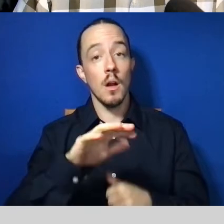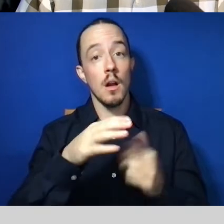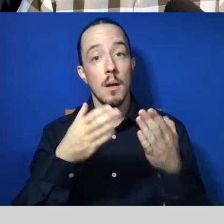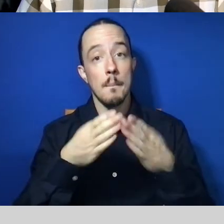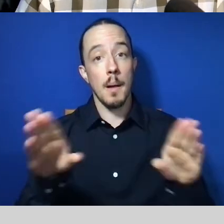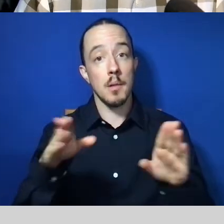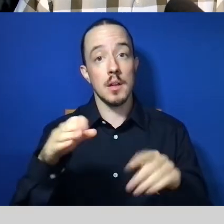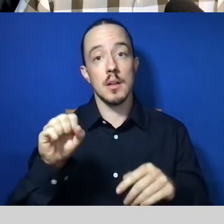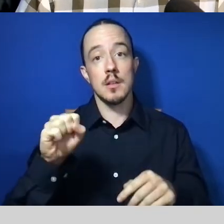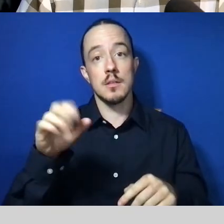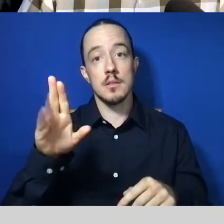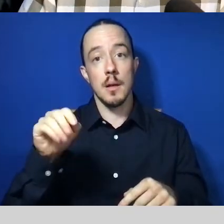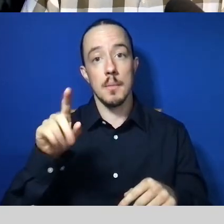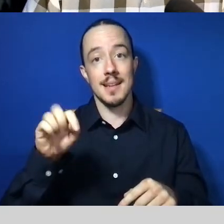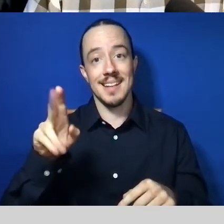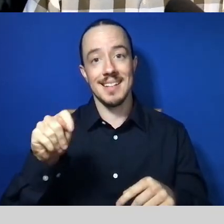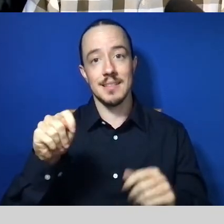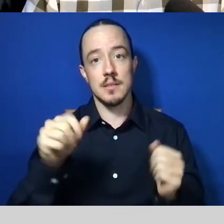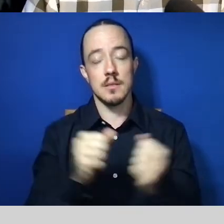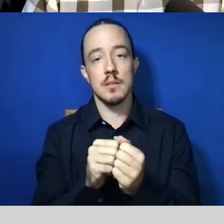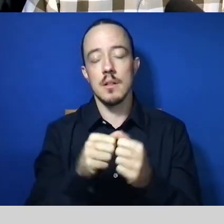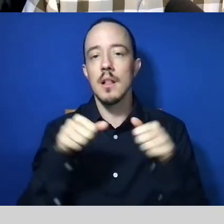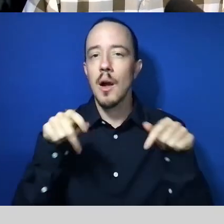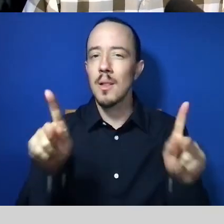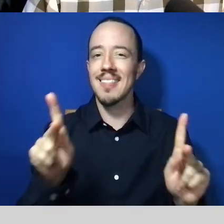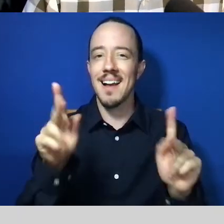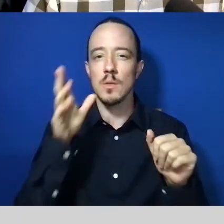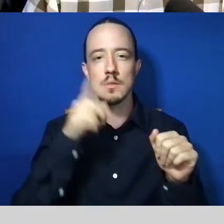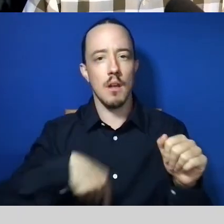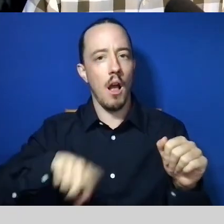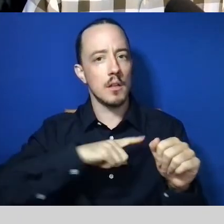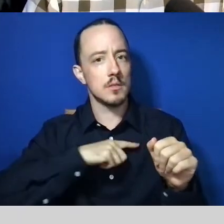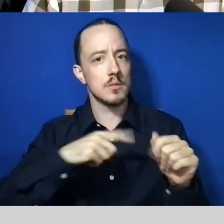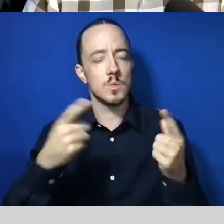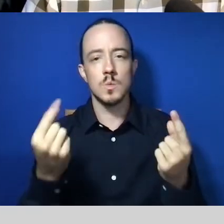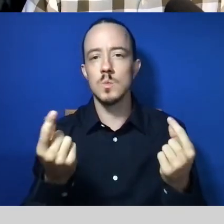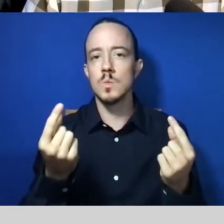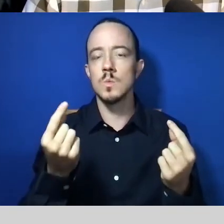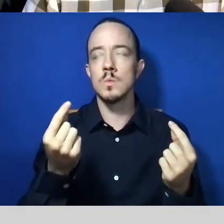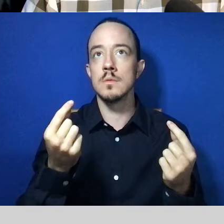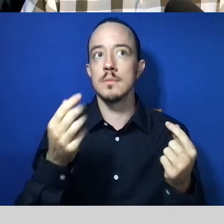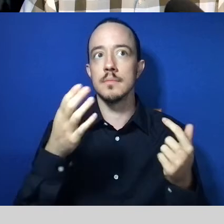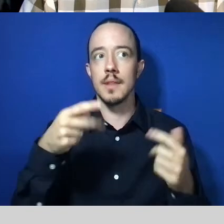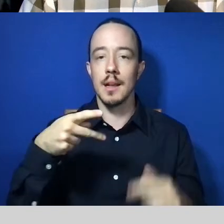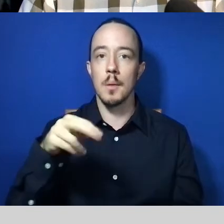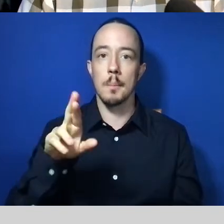still gives us the ability now to access, for example, Postgres directly so we can allow certain ports